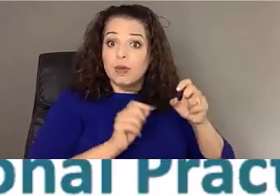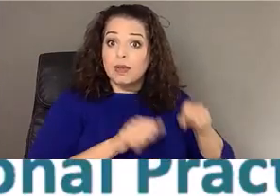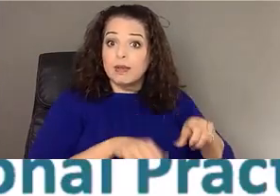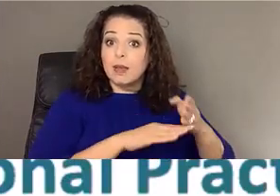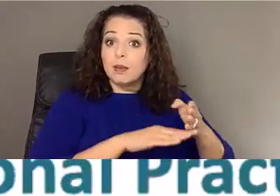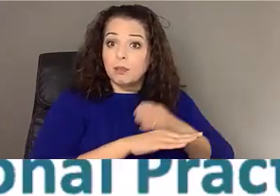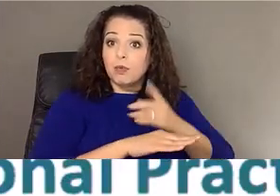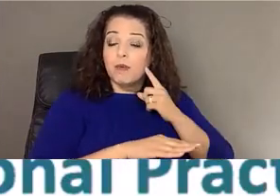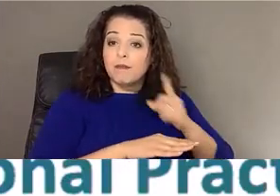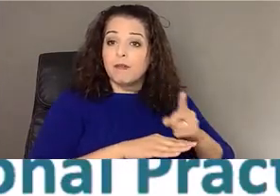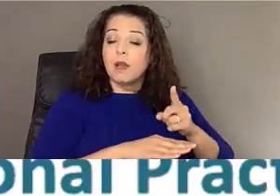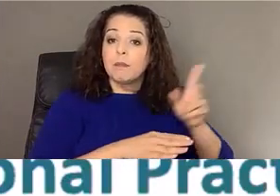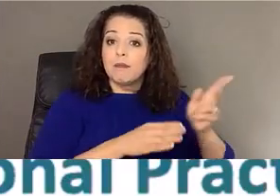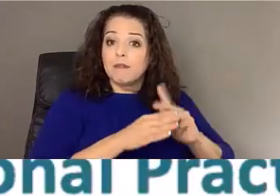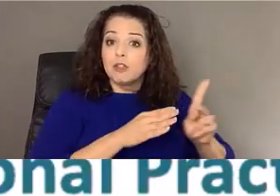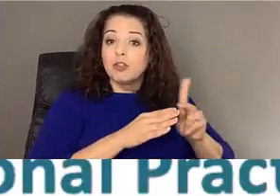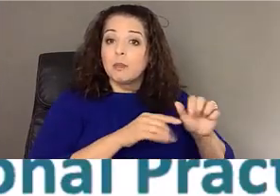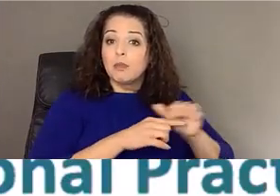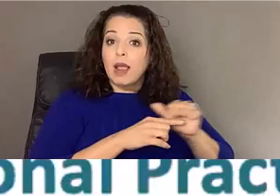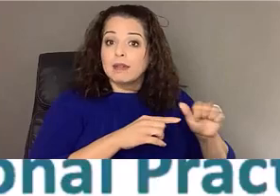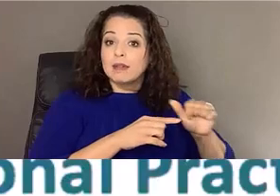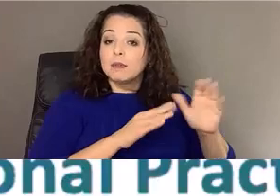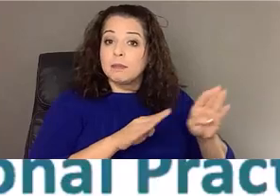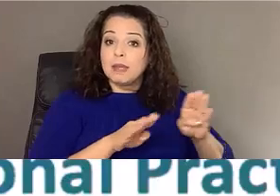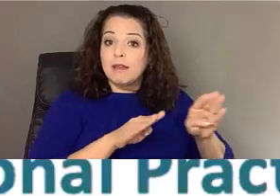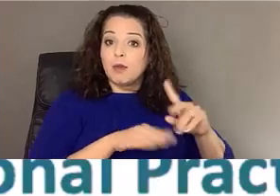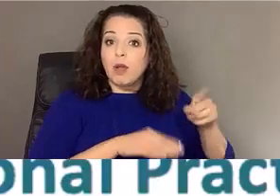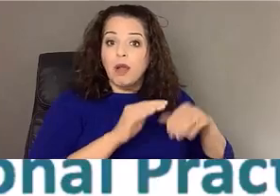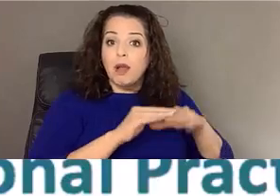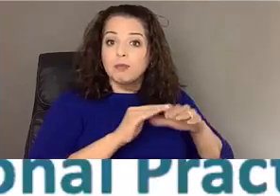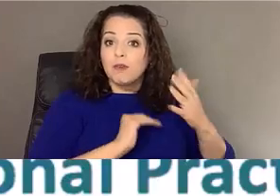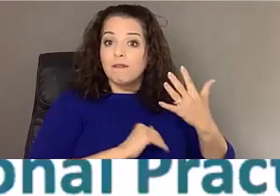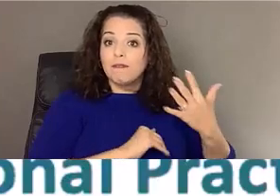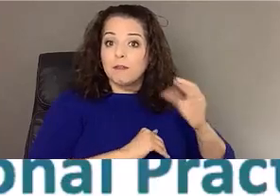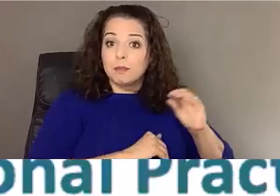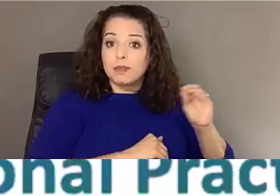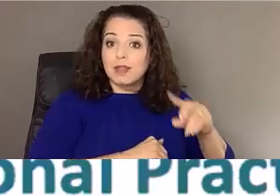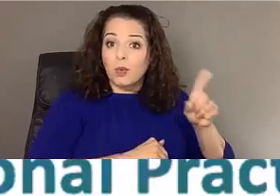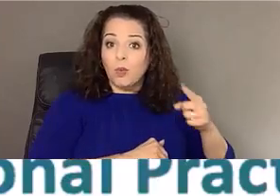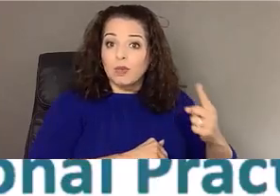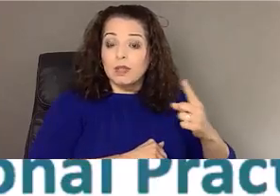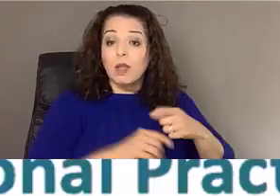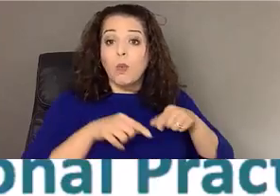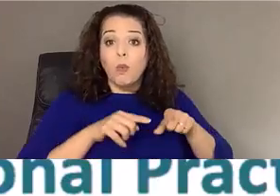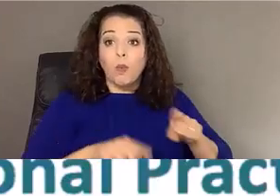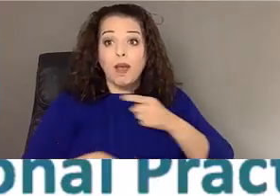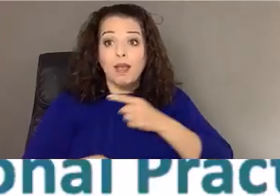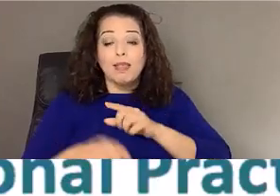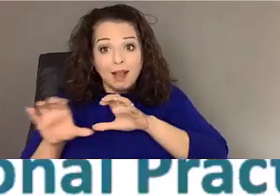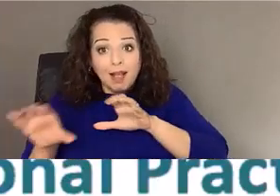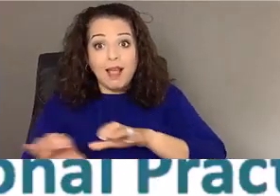behavior up to 5% only. While active intervention, like audit and feedback,